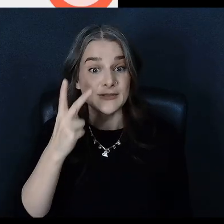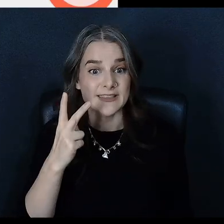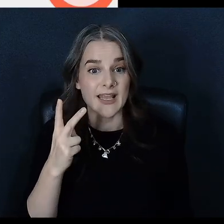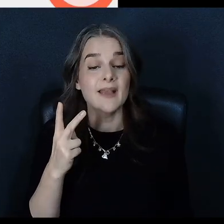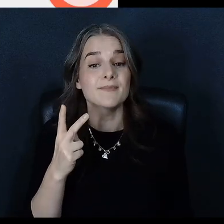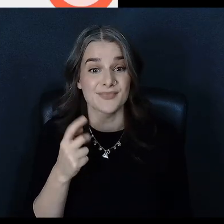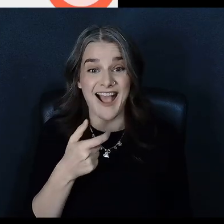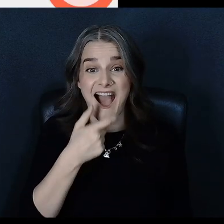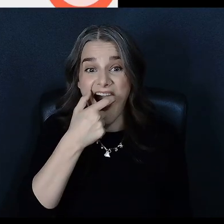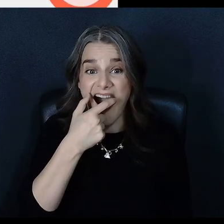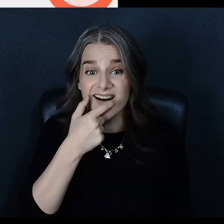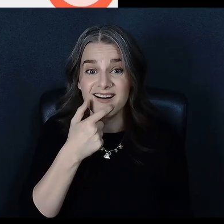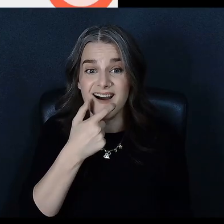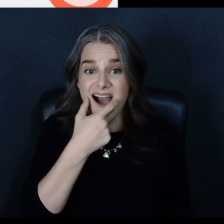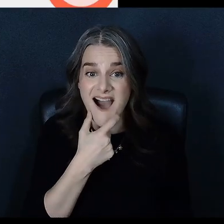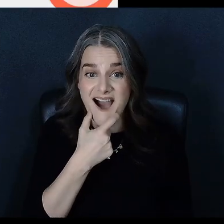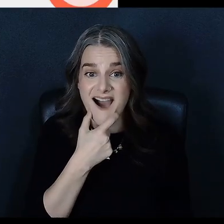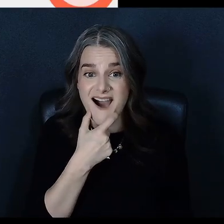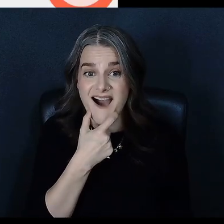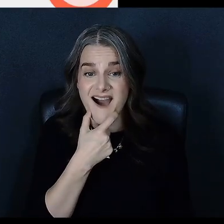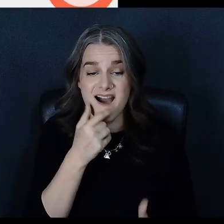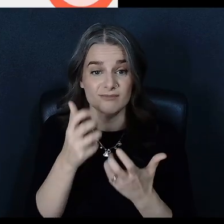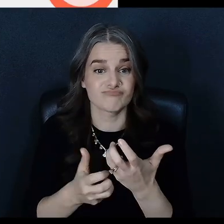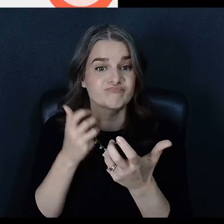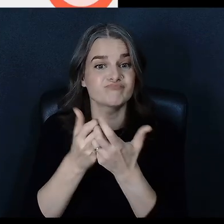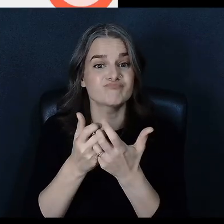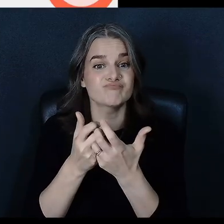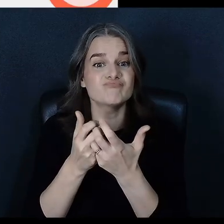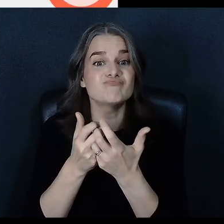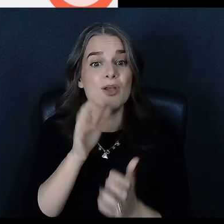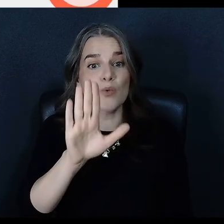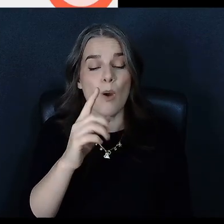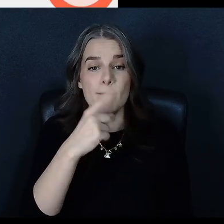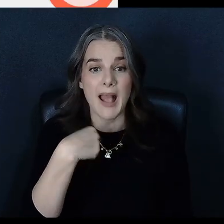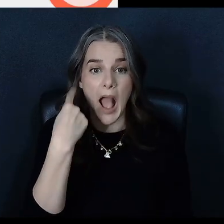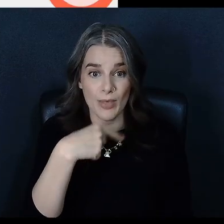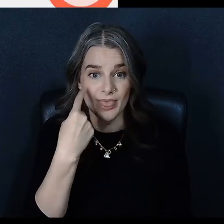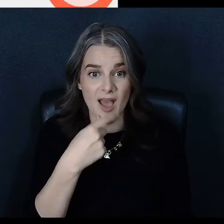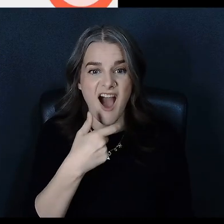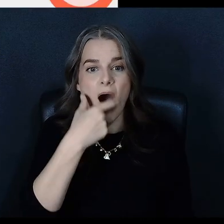that fits into the top of your mouth. And you use your tongue to control whatever